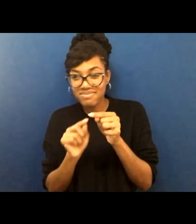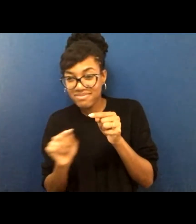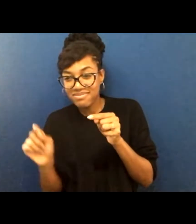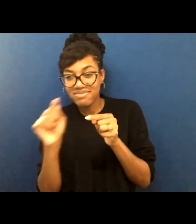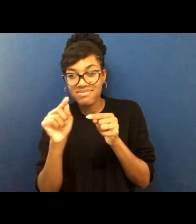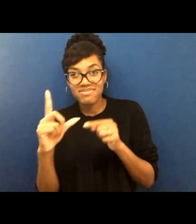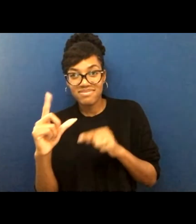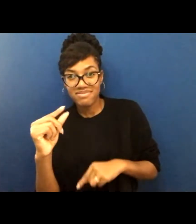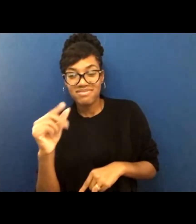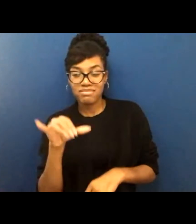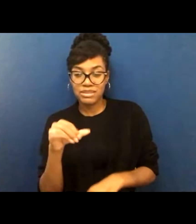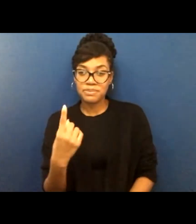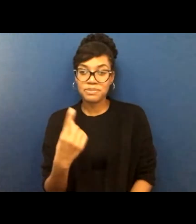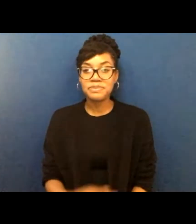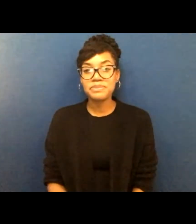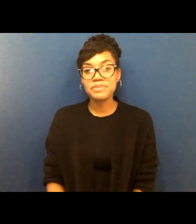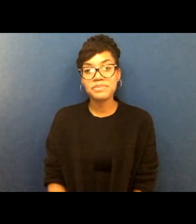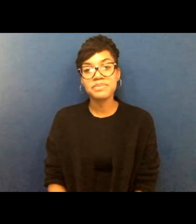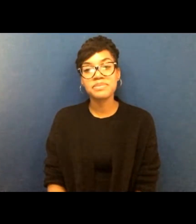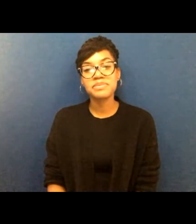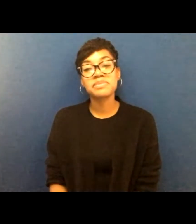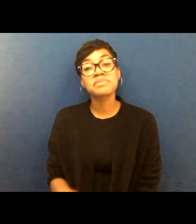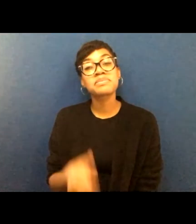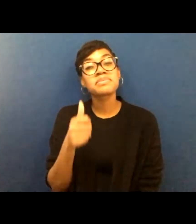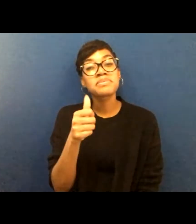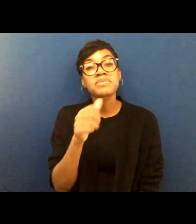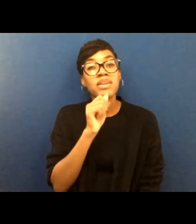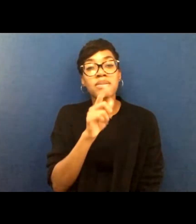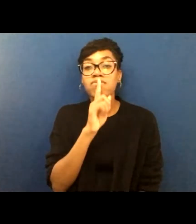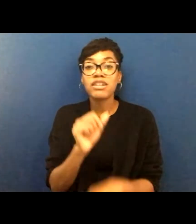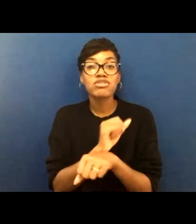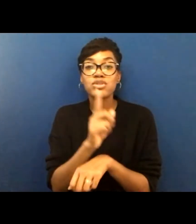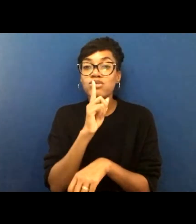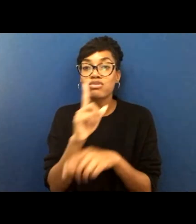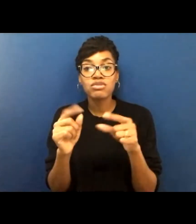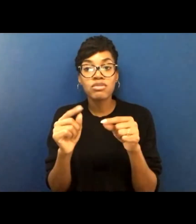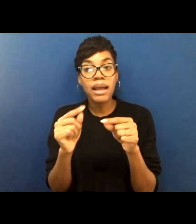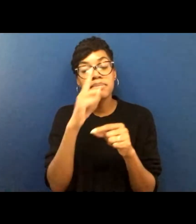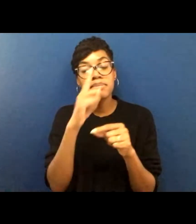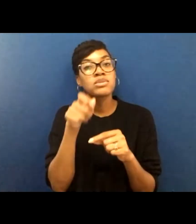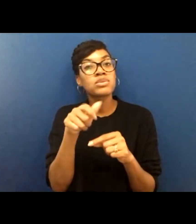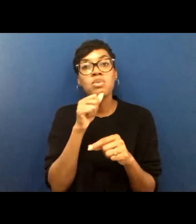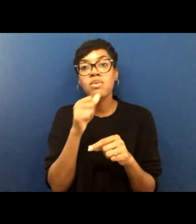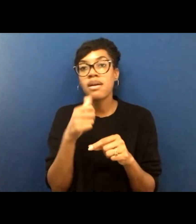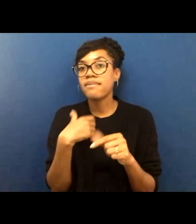But hermit crabs aren't really considered true crabs because they actually don't have as many legs that they use for walking.